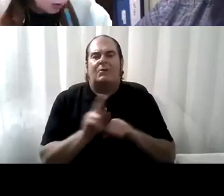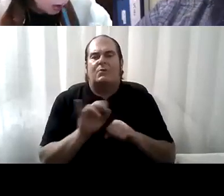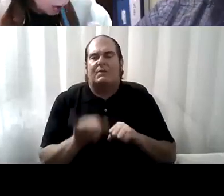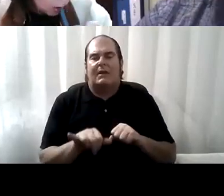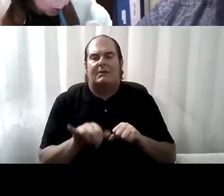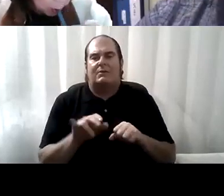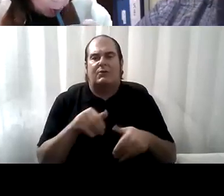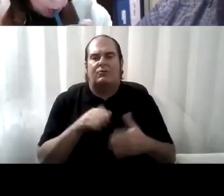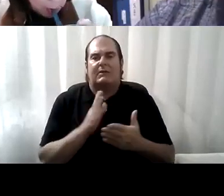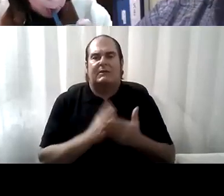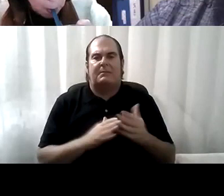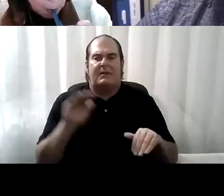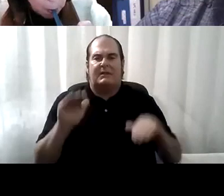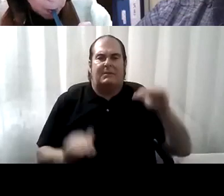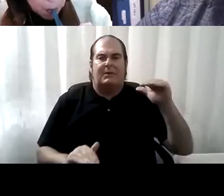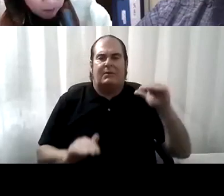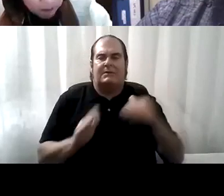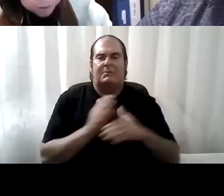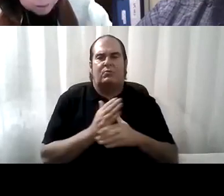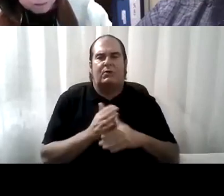of the disparities between rural and urban communities?